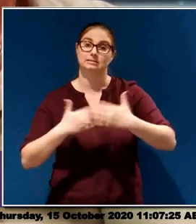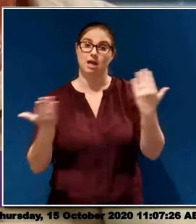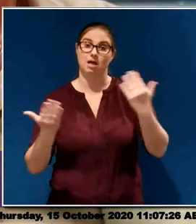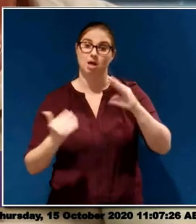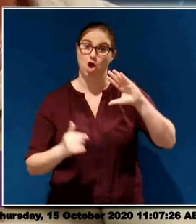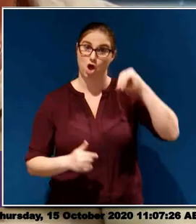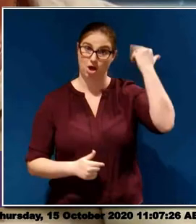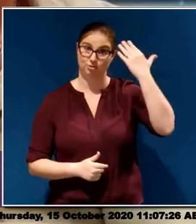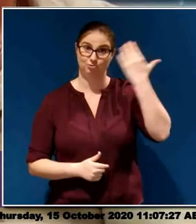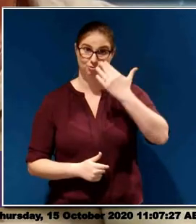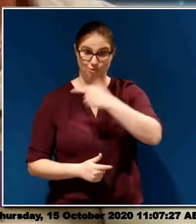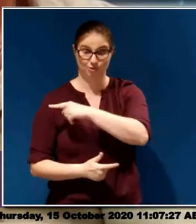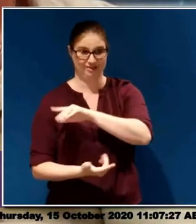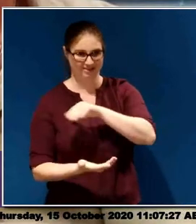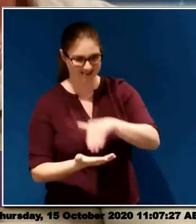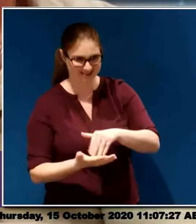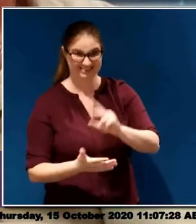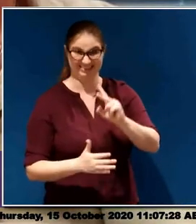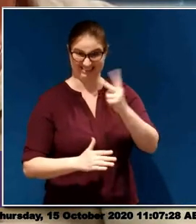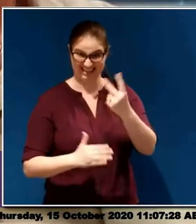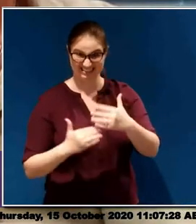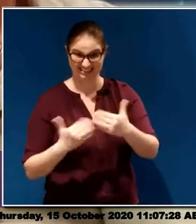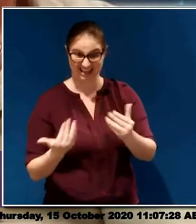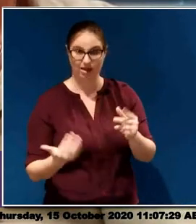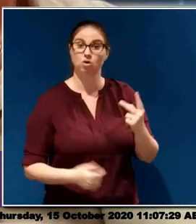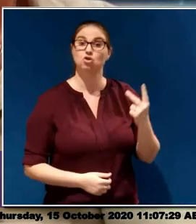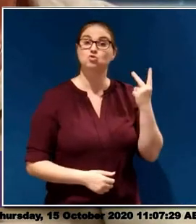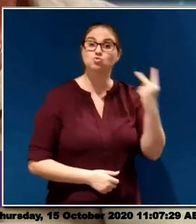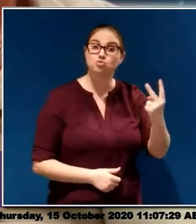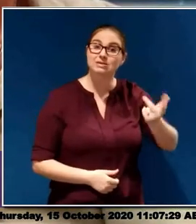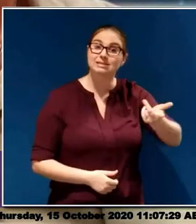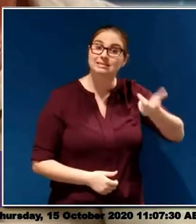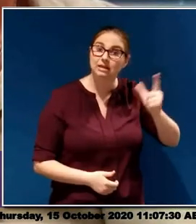by two different teachers when he had a vocal tick, and then